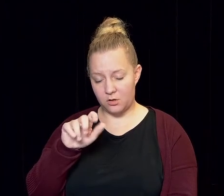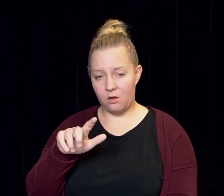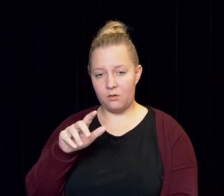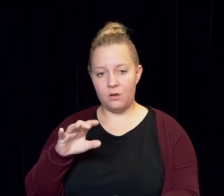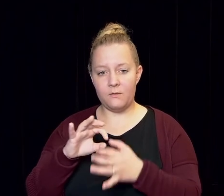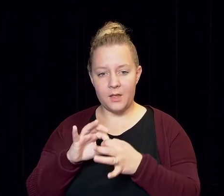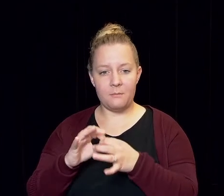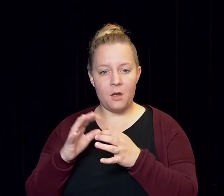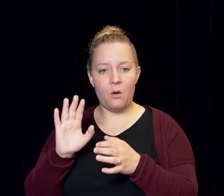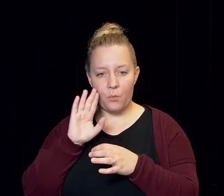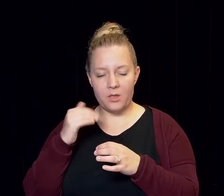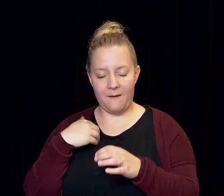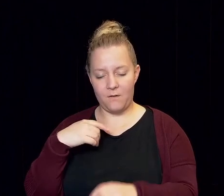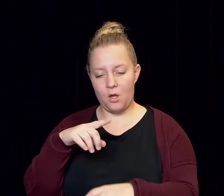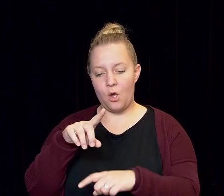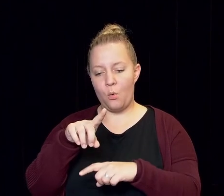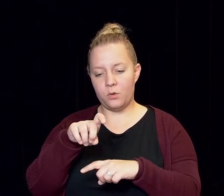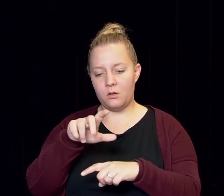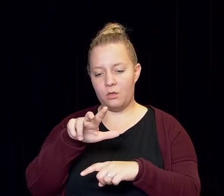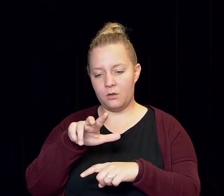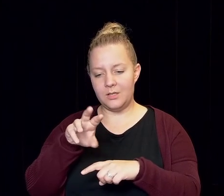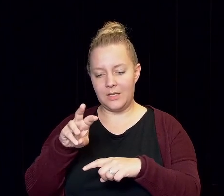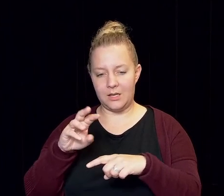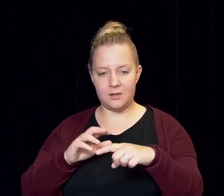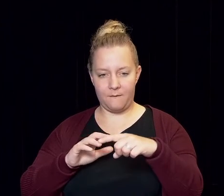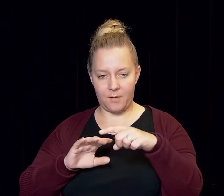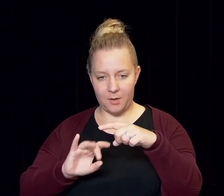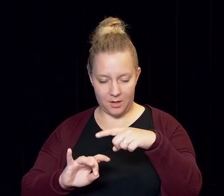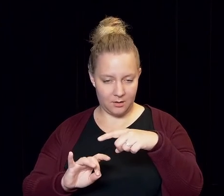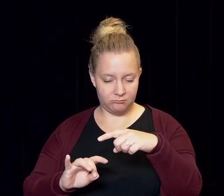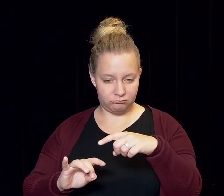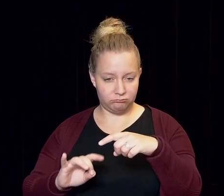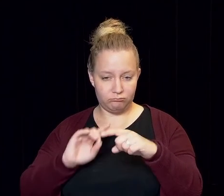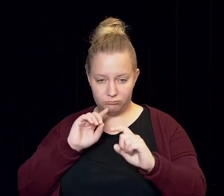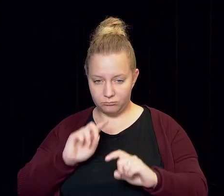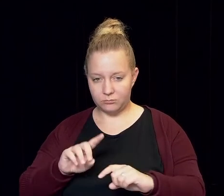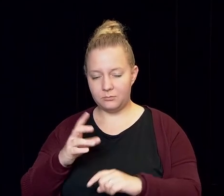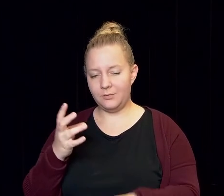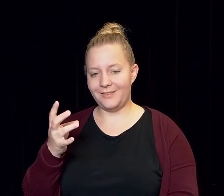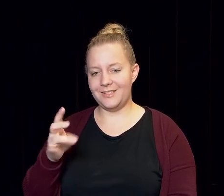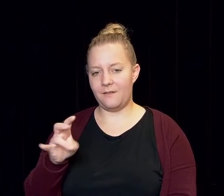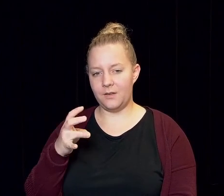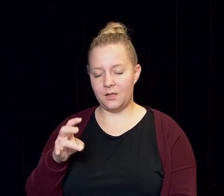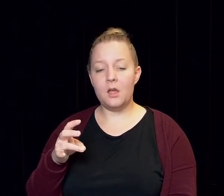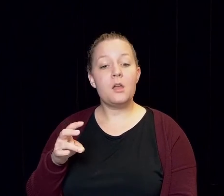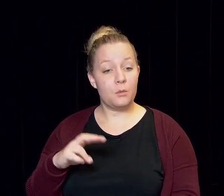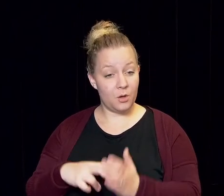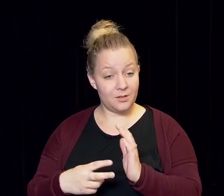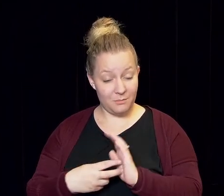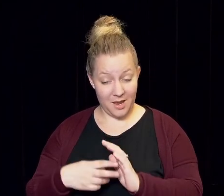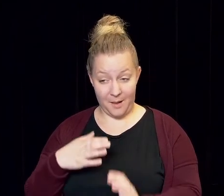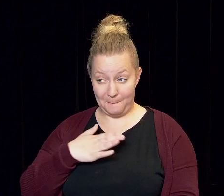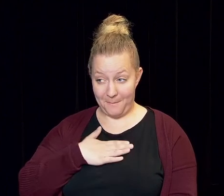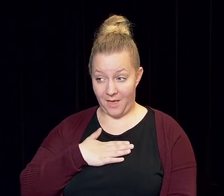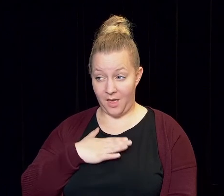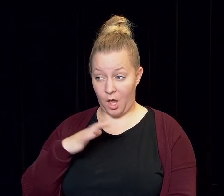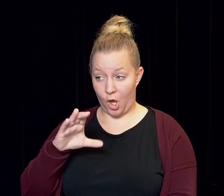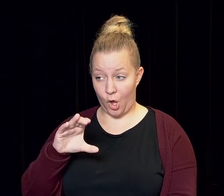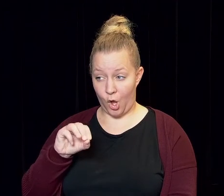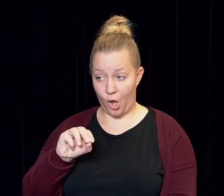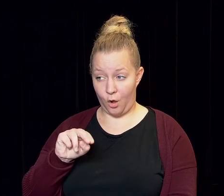and I'm going to divide that by 8 and I get that my answer there is 17. So therefore, my constant